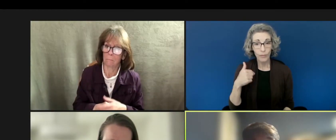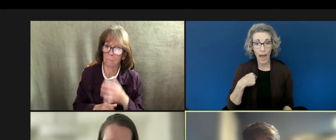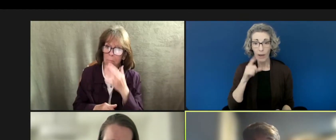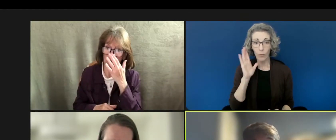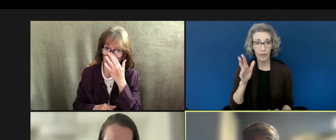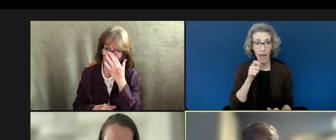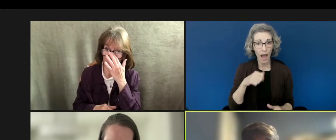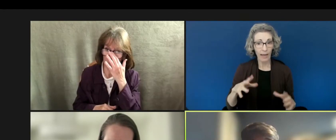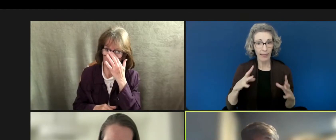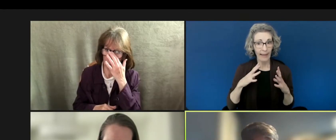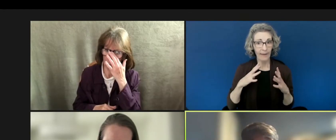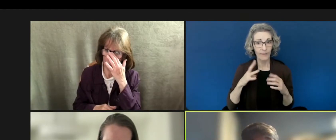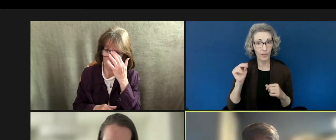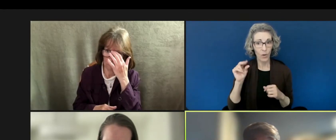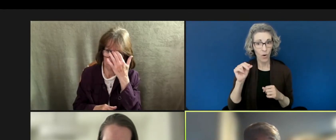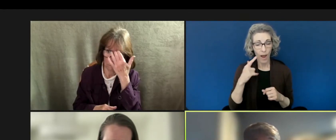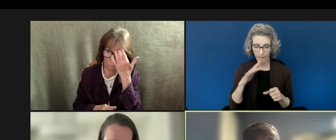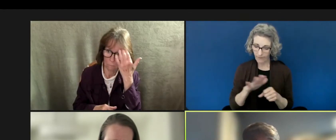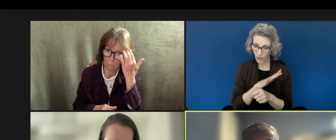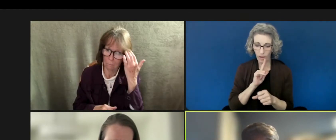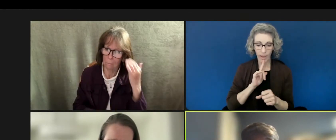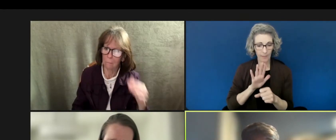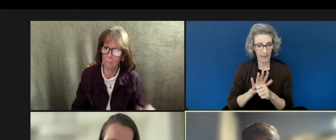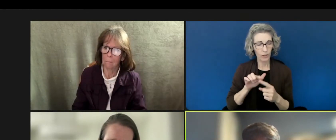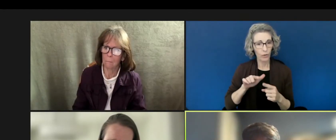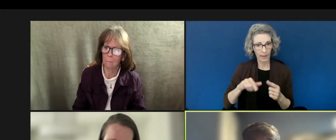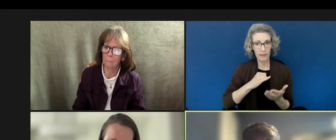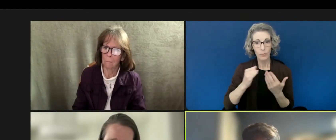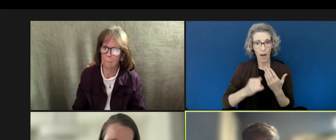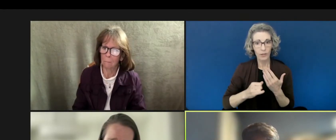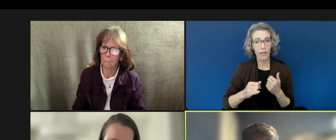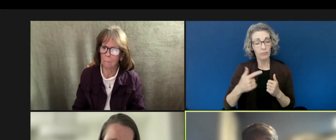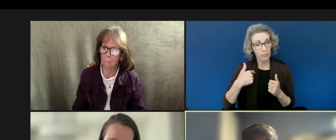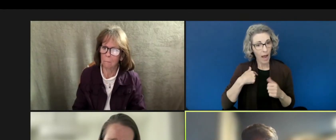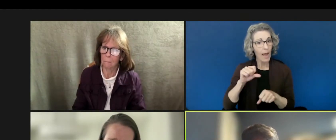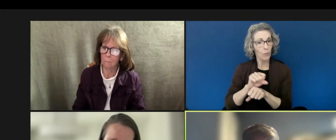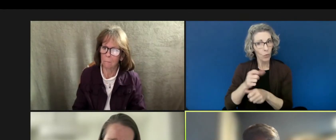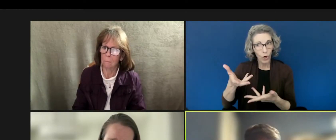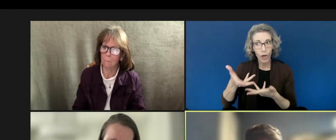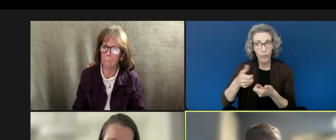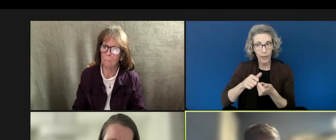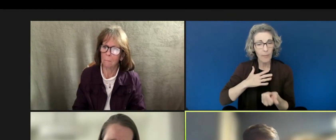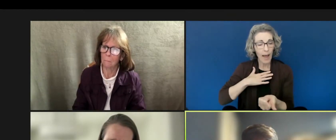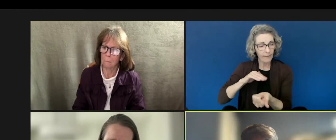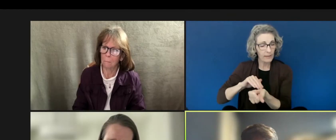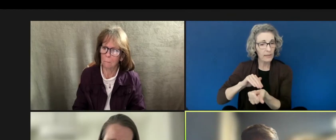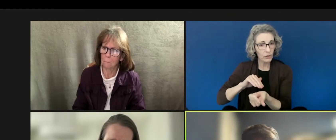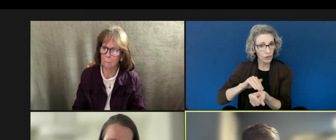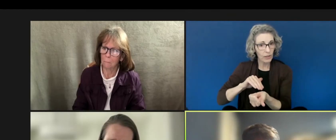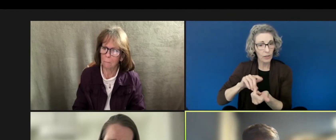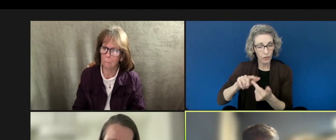And I'm fully committed to this project. I'm working with my physician to figure out things.